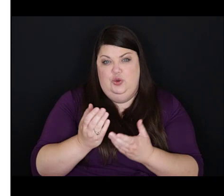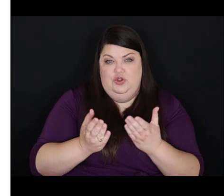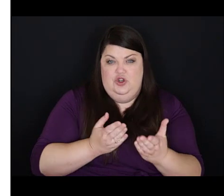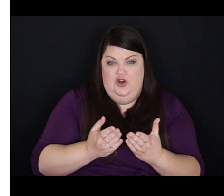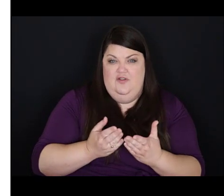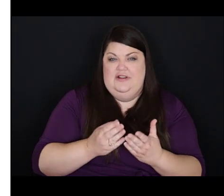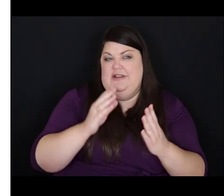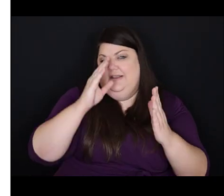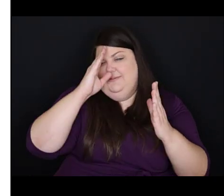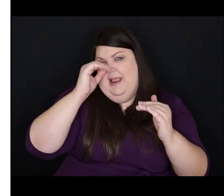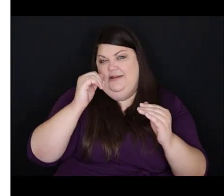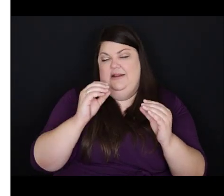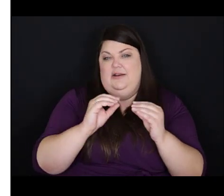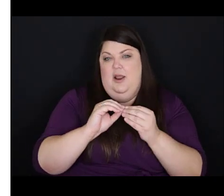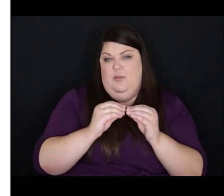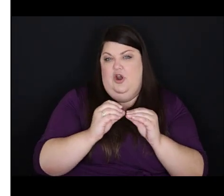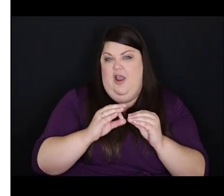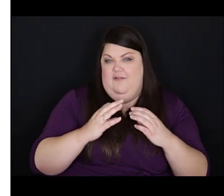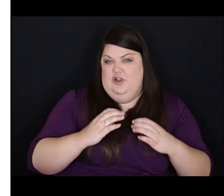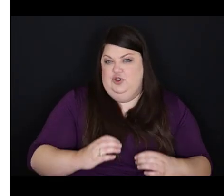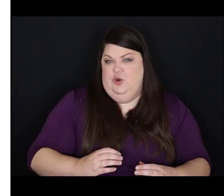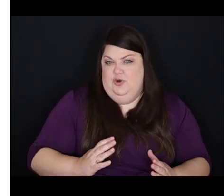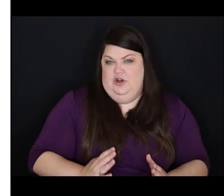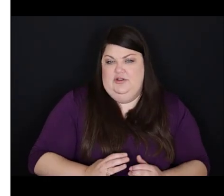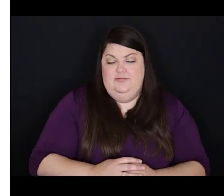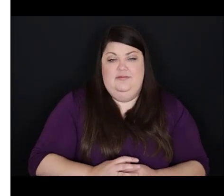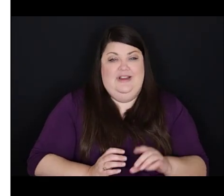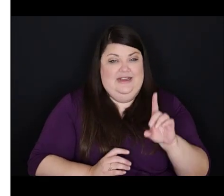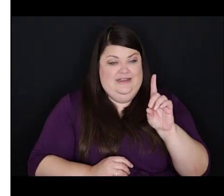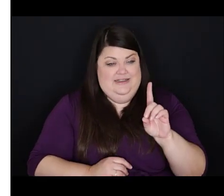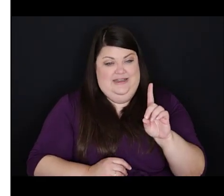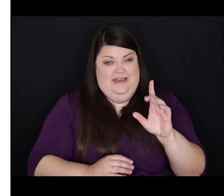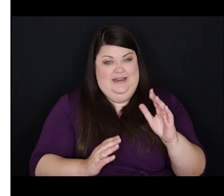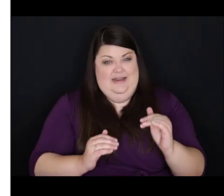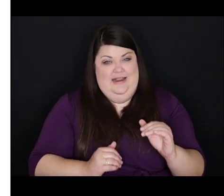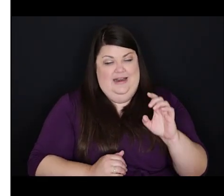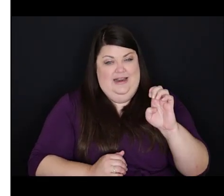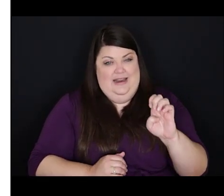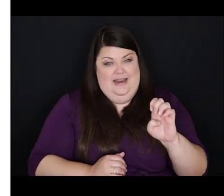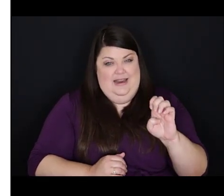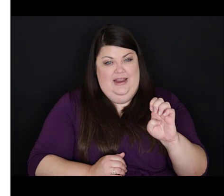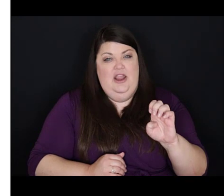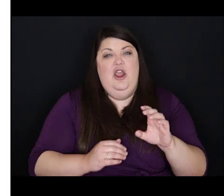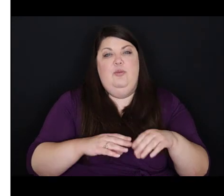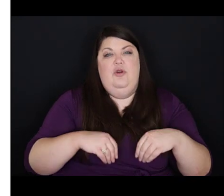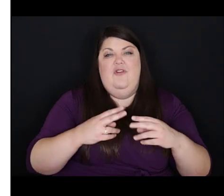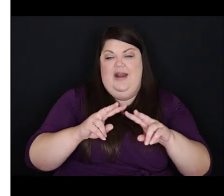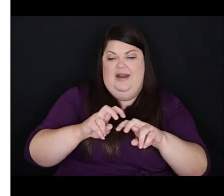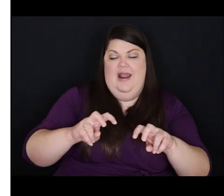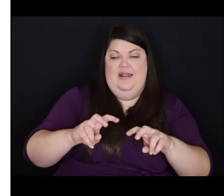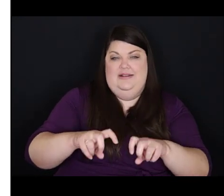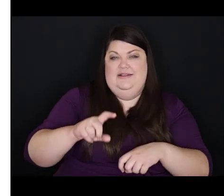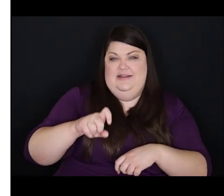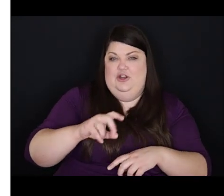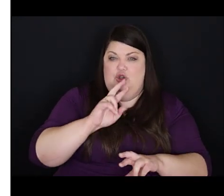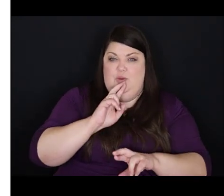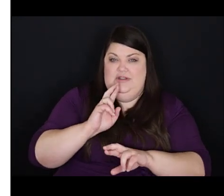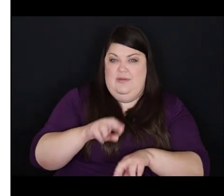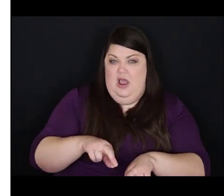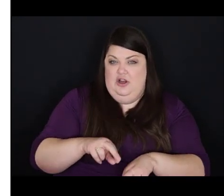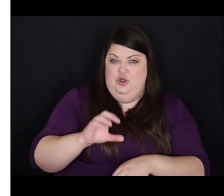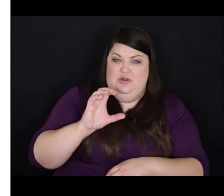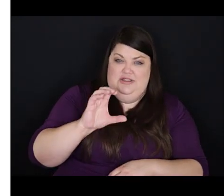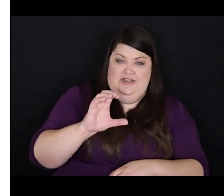(D) and (E) provide the analysis needed to respond to (C). And responses to (D) and (E) must also be